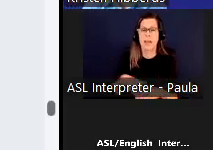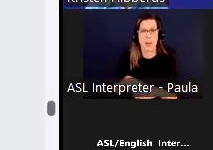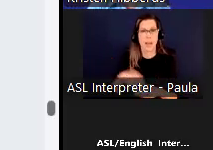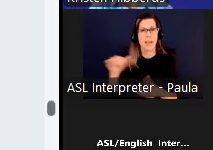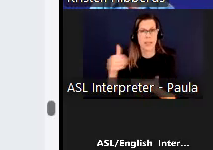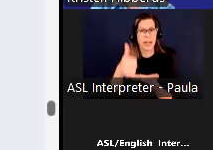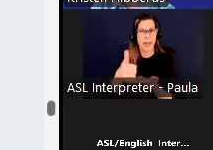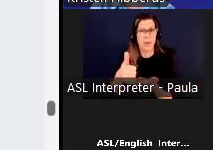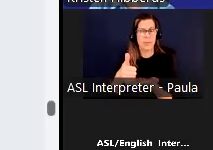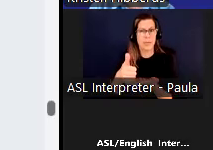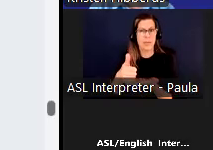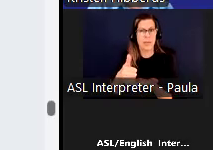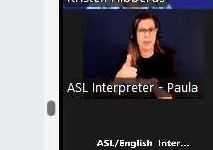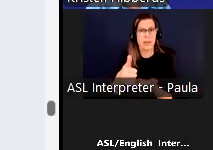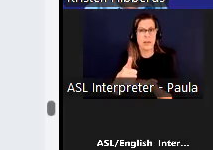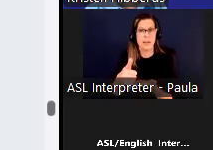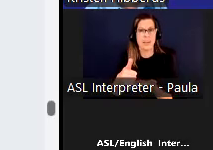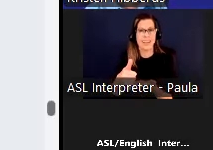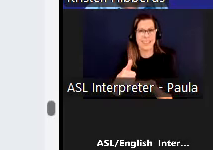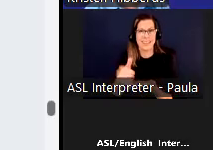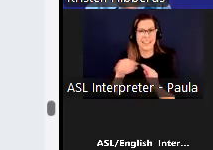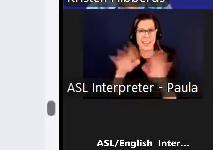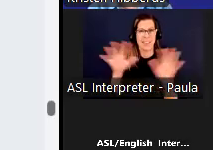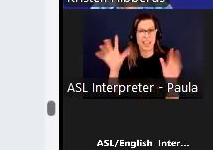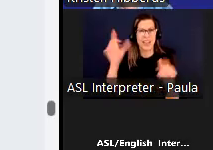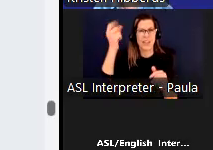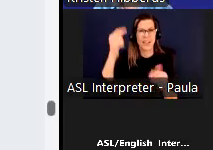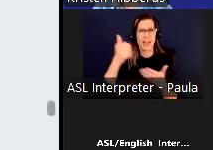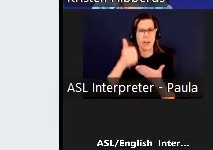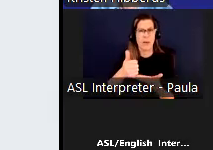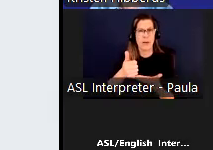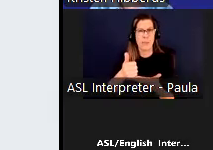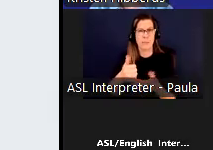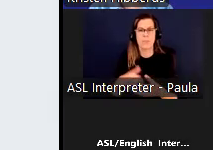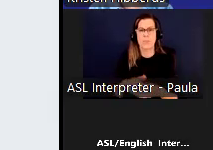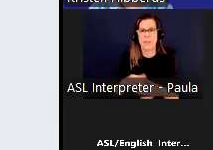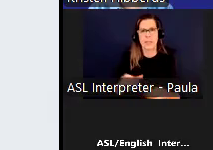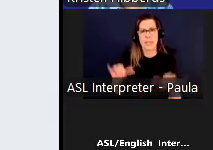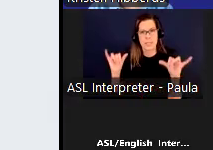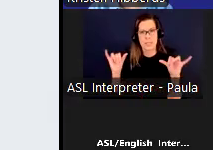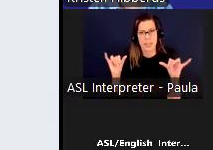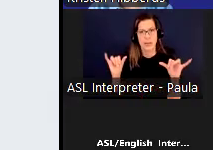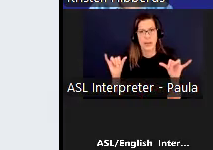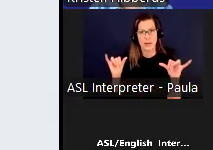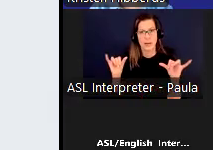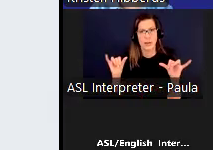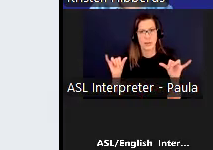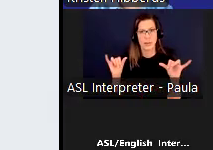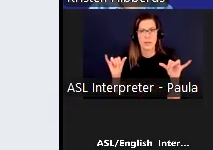OK, that, that's the clarification I think is very helpful. I, it's, it's still a little potentially